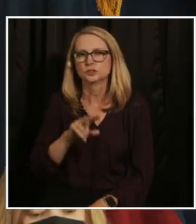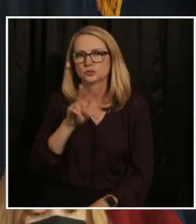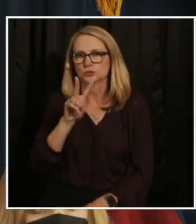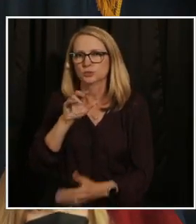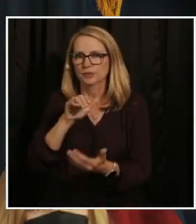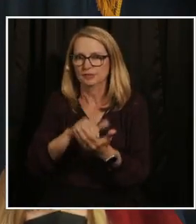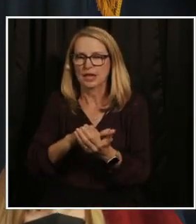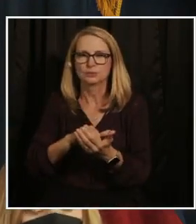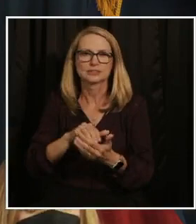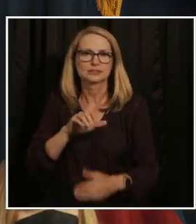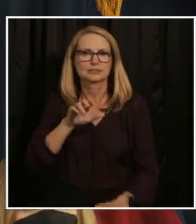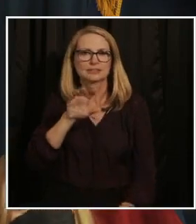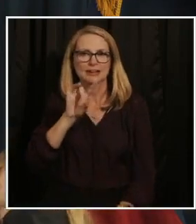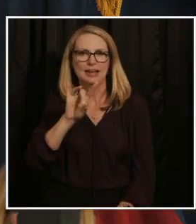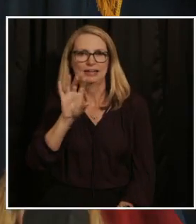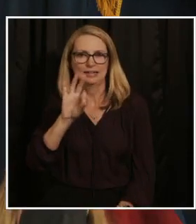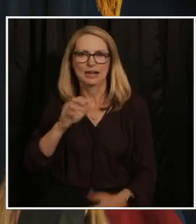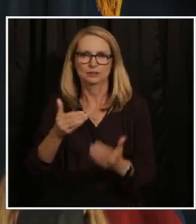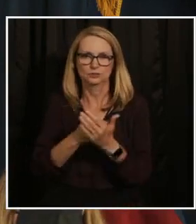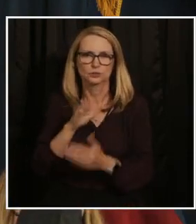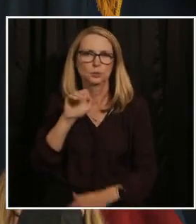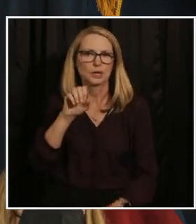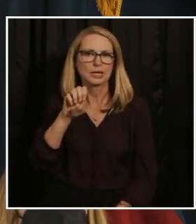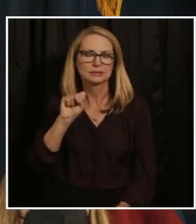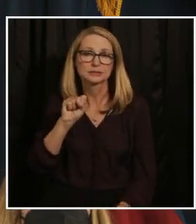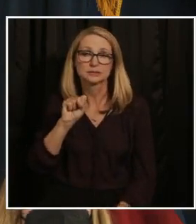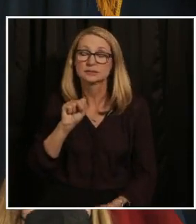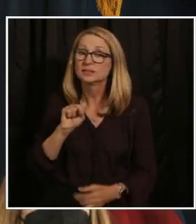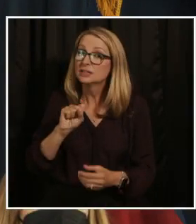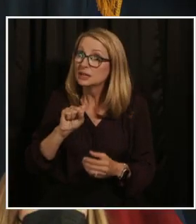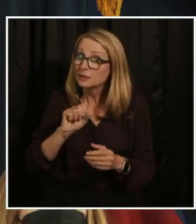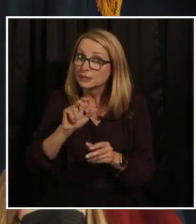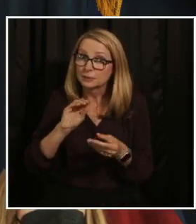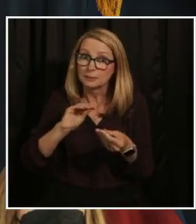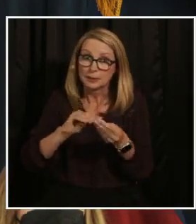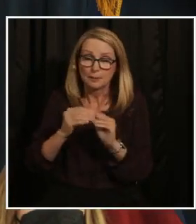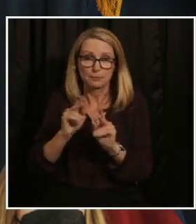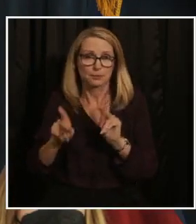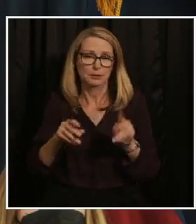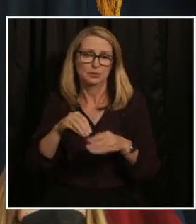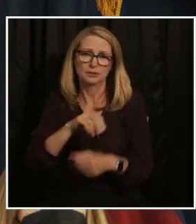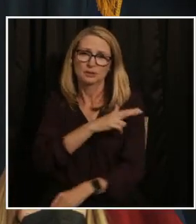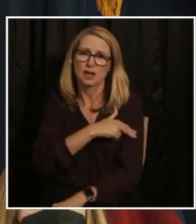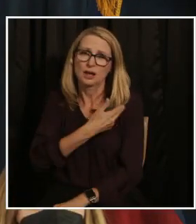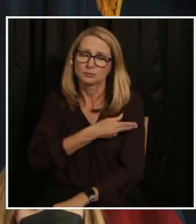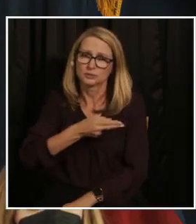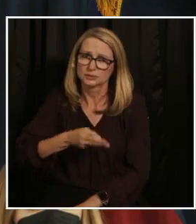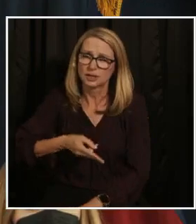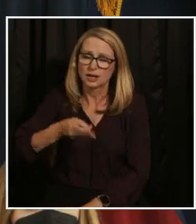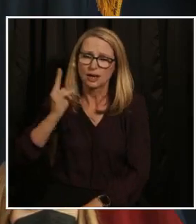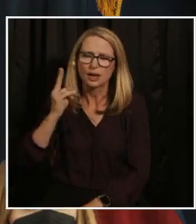hospitalizations remain elevated at very high level 902 hospitalizations that's uh eight more